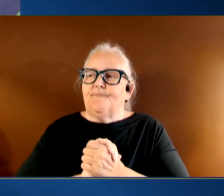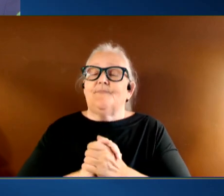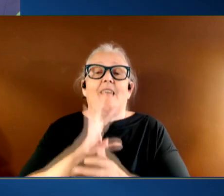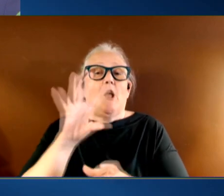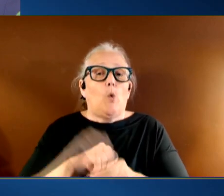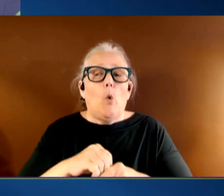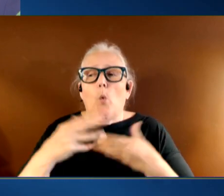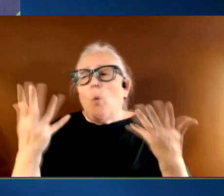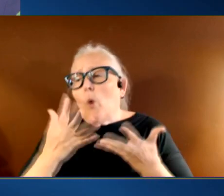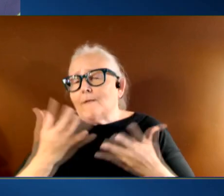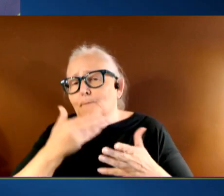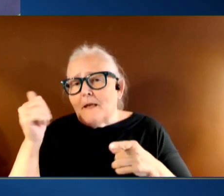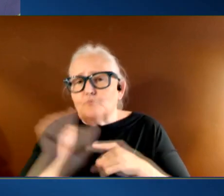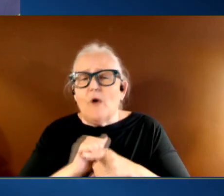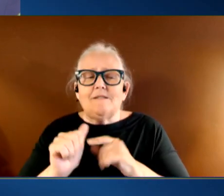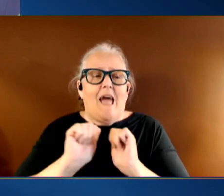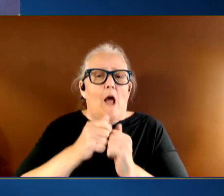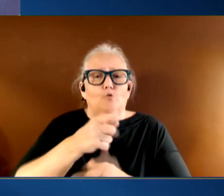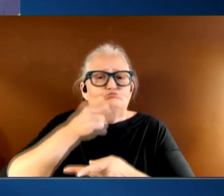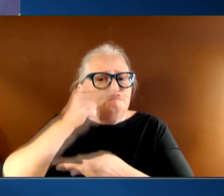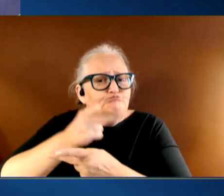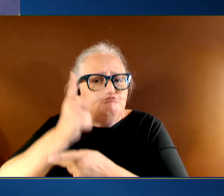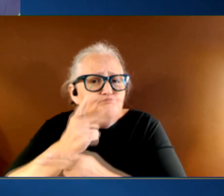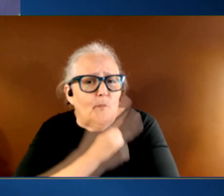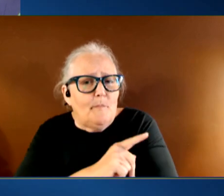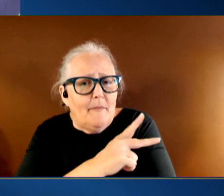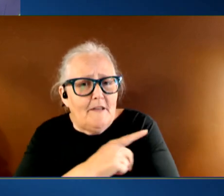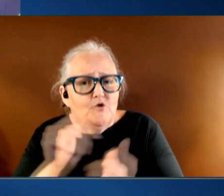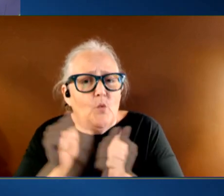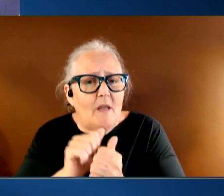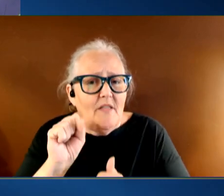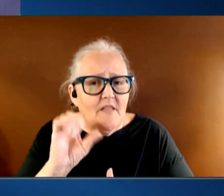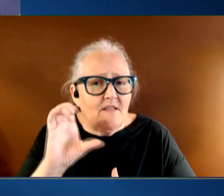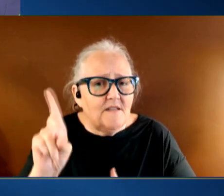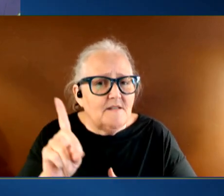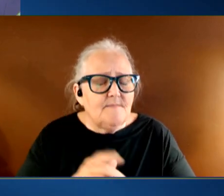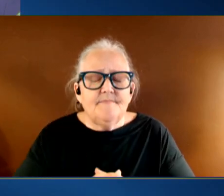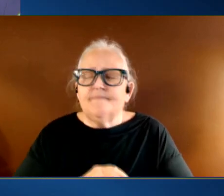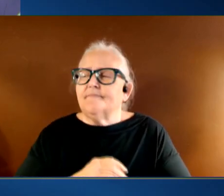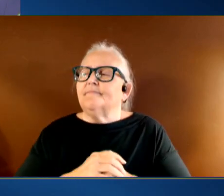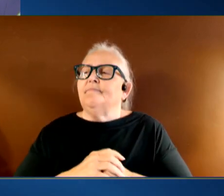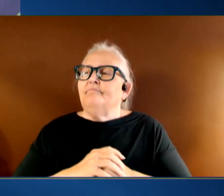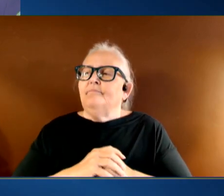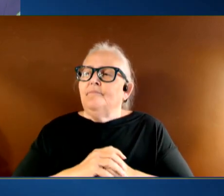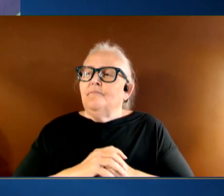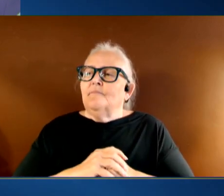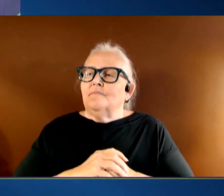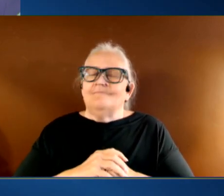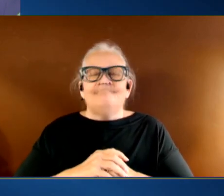how to take care of patients with sickle cell disease. But that's not enough.